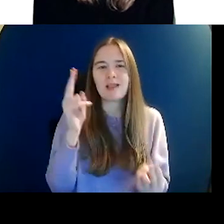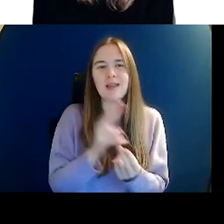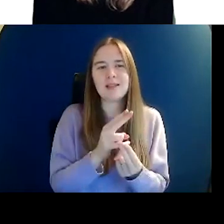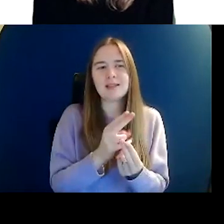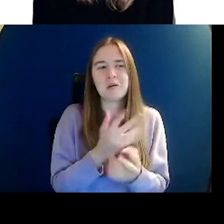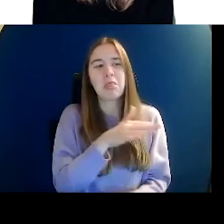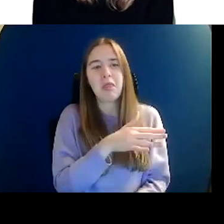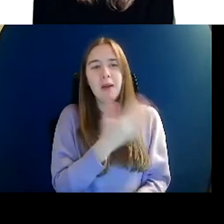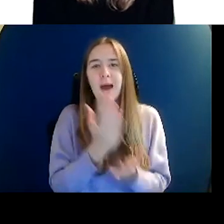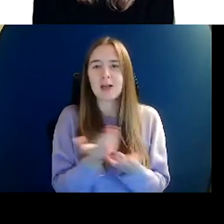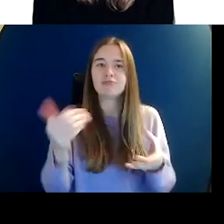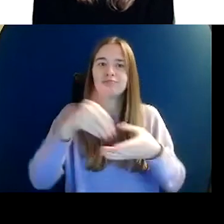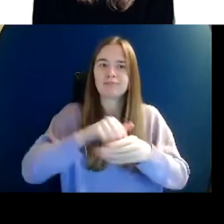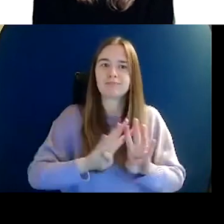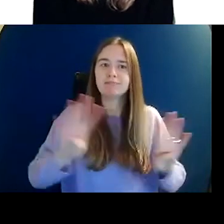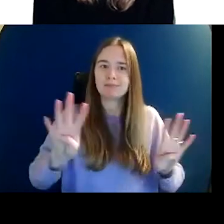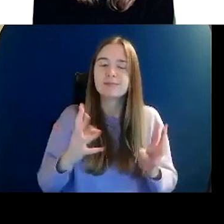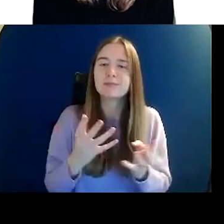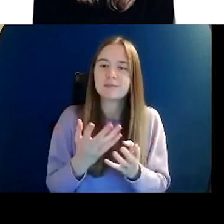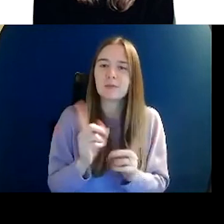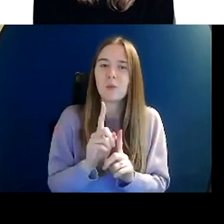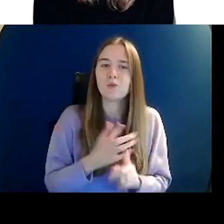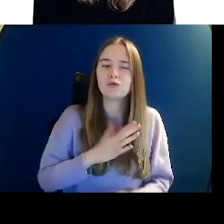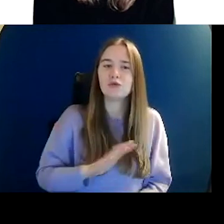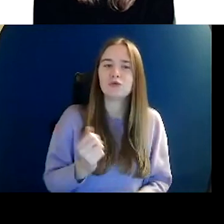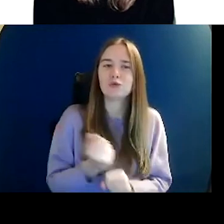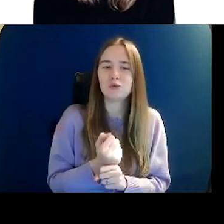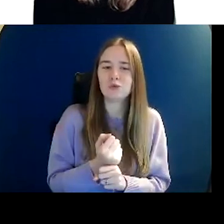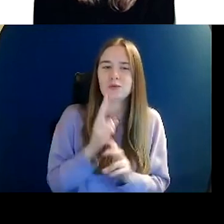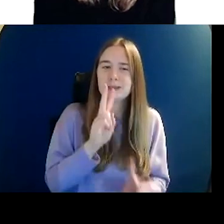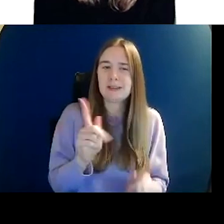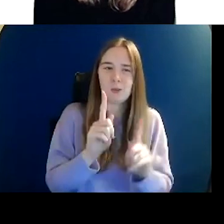You know, what thing would you be keen to see?